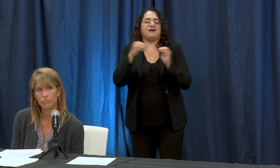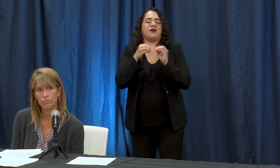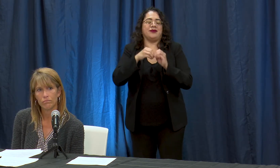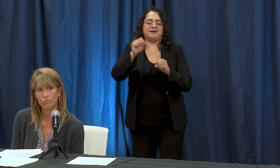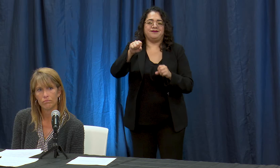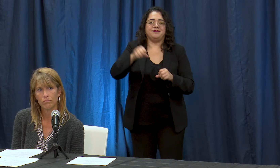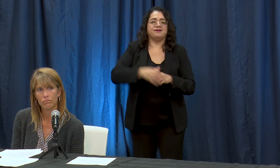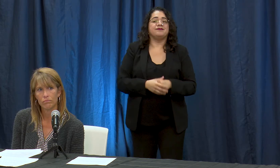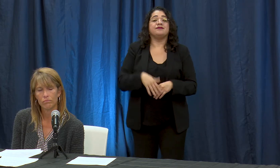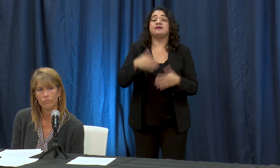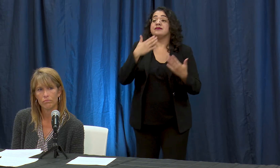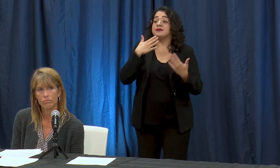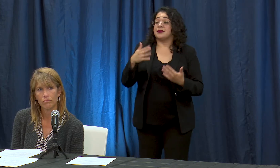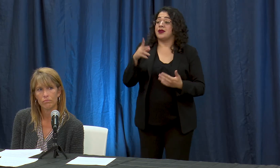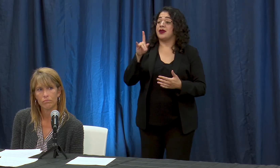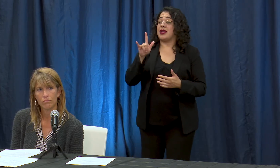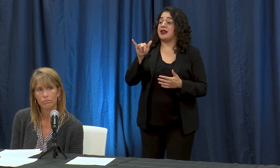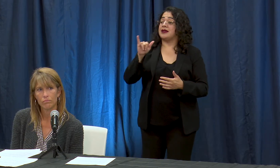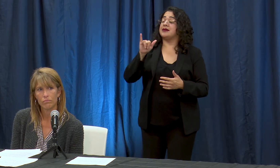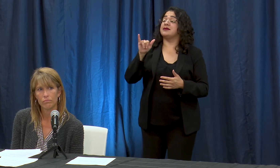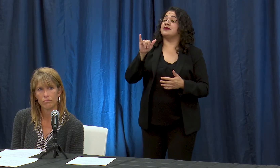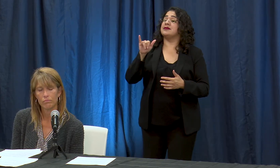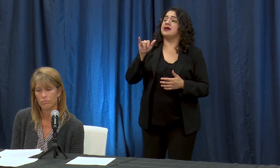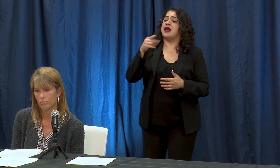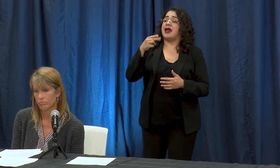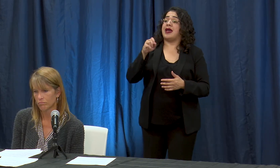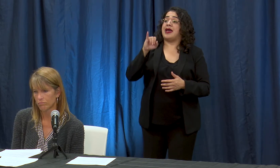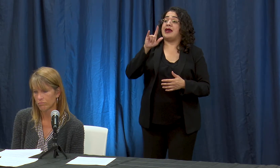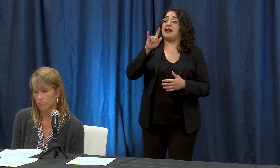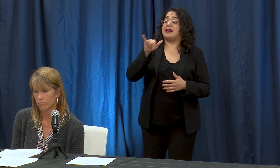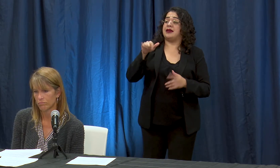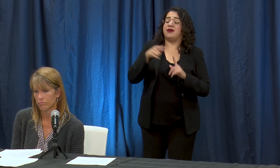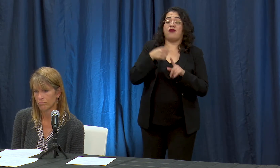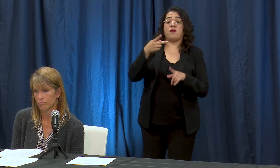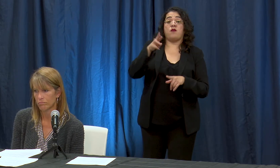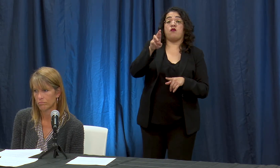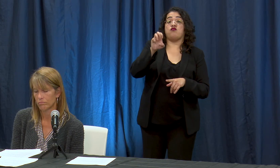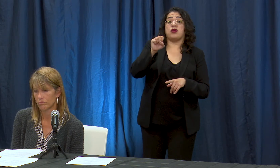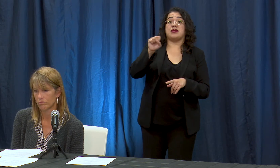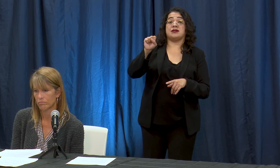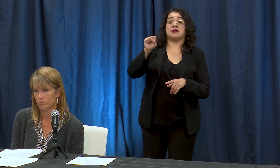right Hailey from the Press-Telegram, go ahead Hailey. Hi my question is